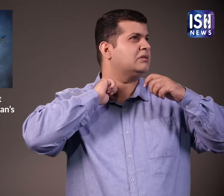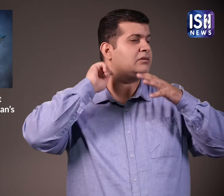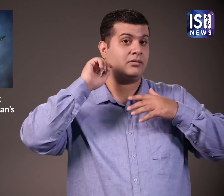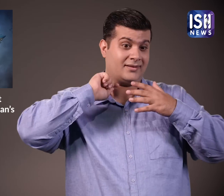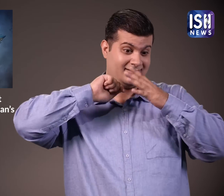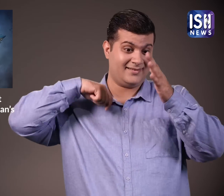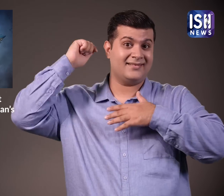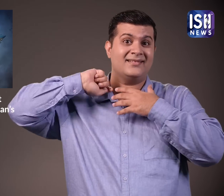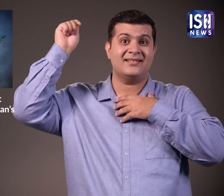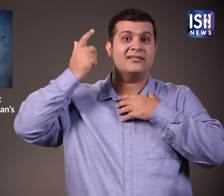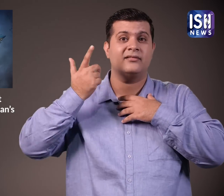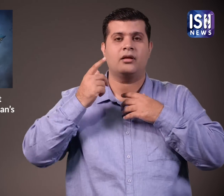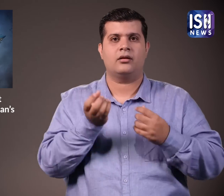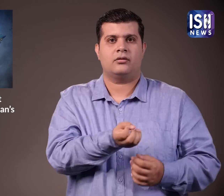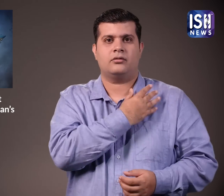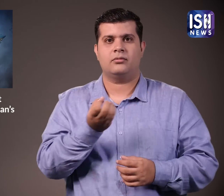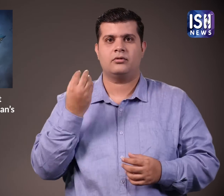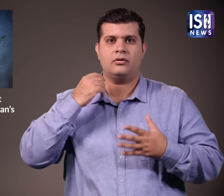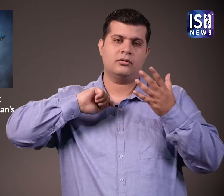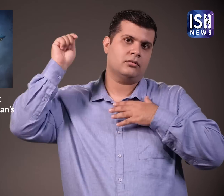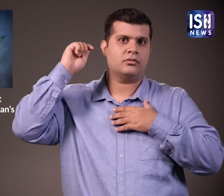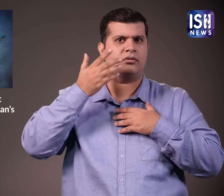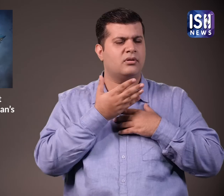He was hanging from a noose made of a dupatta.